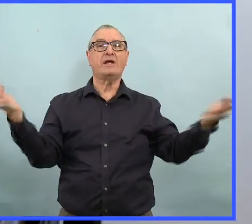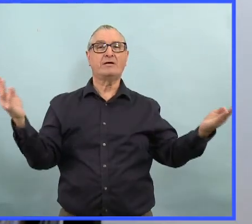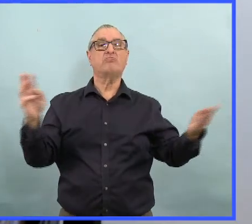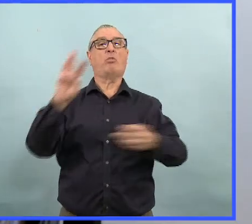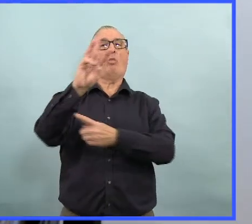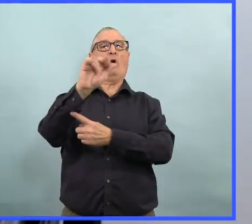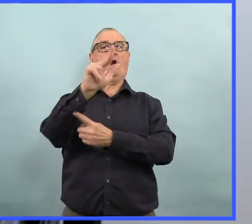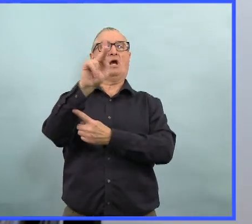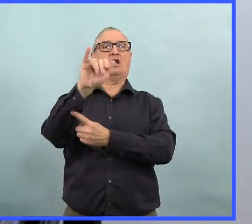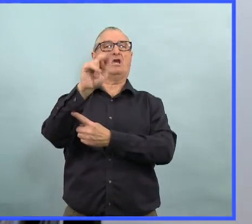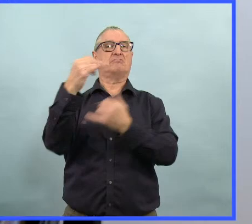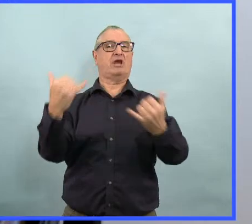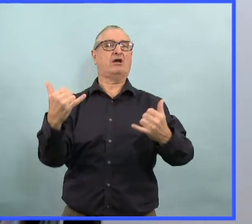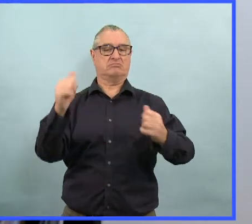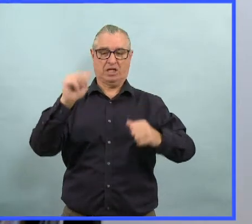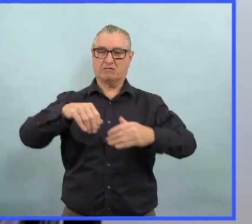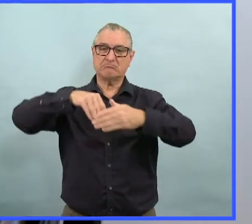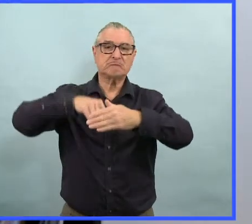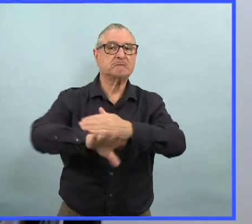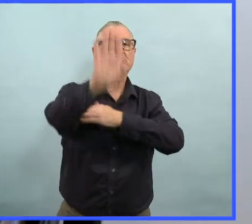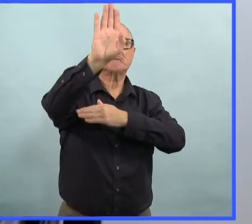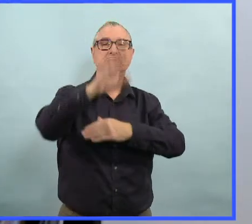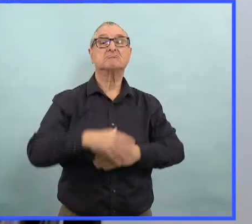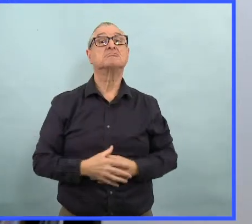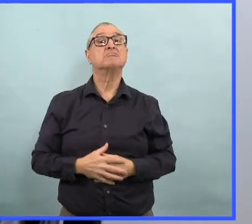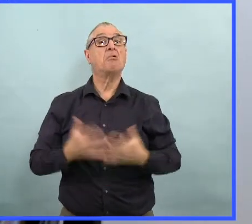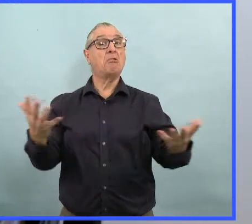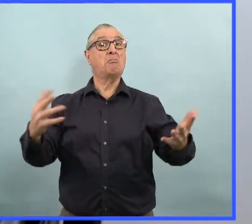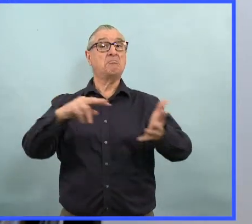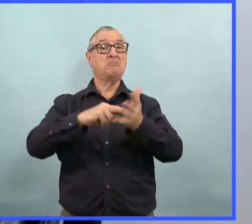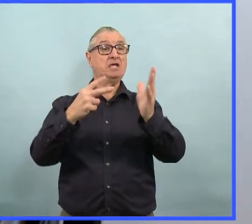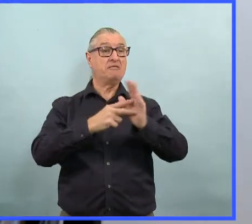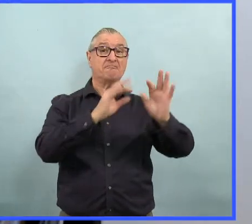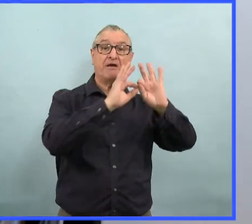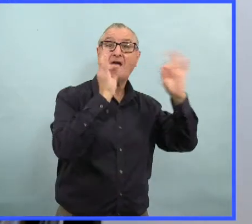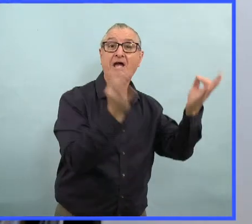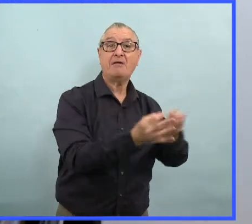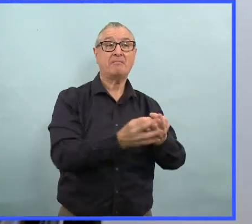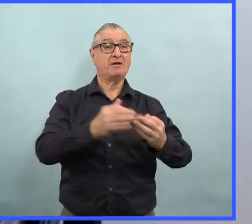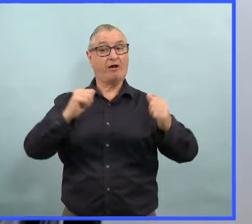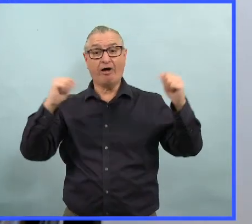good opportunity for the whole family to go and get your first second and third doses together